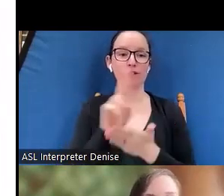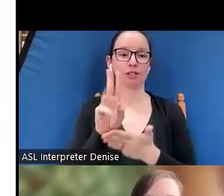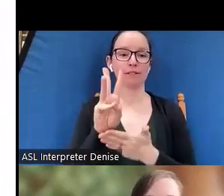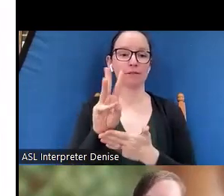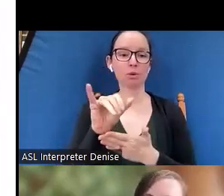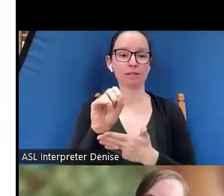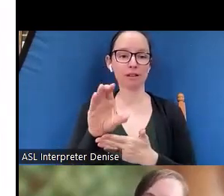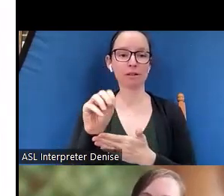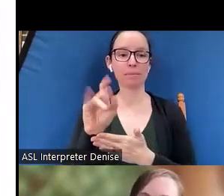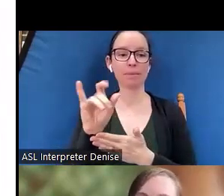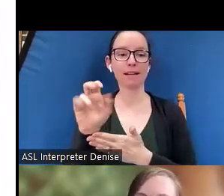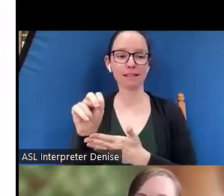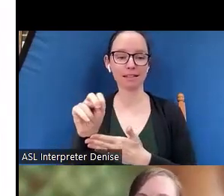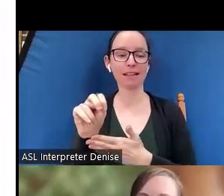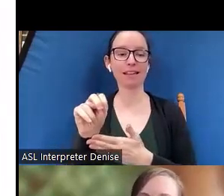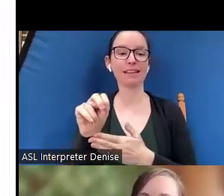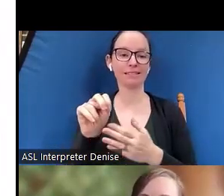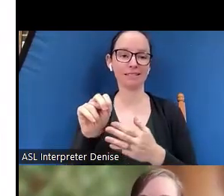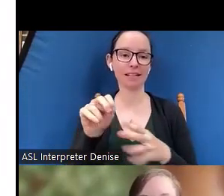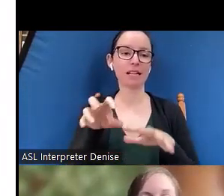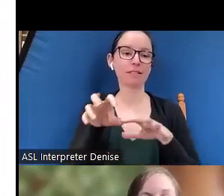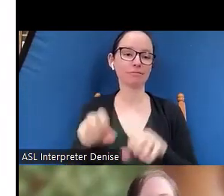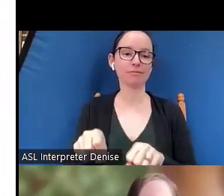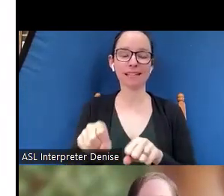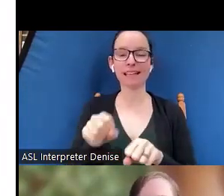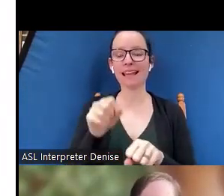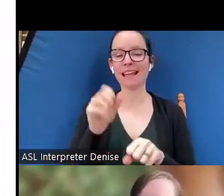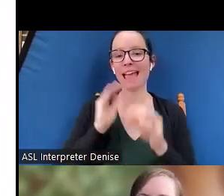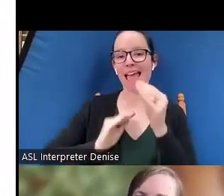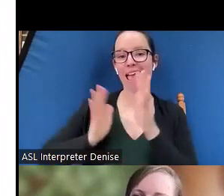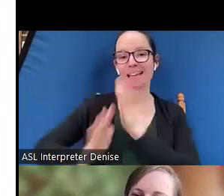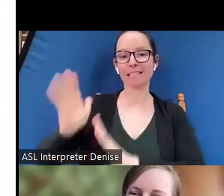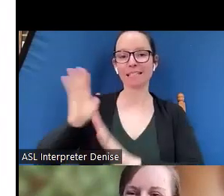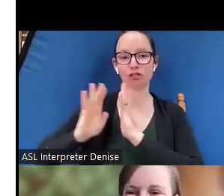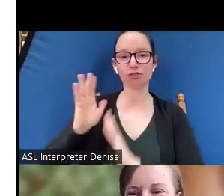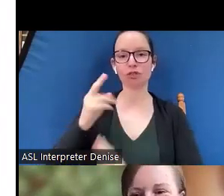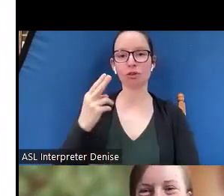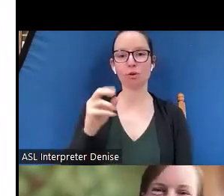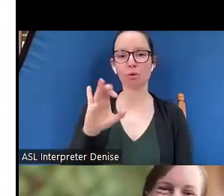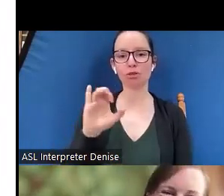called Teejob and give a little bit of an overview where we intend to go today.